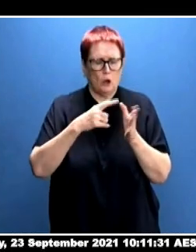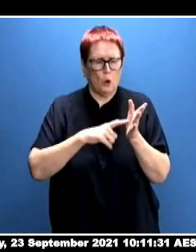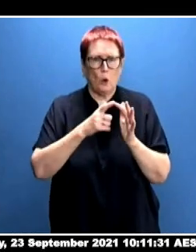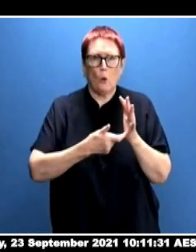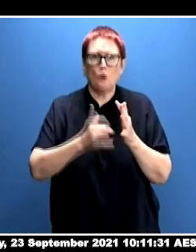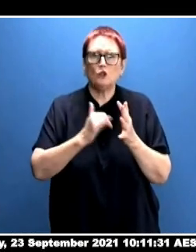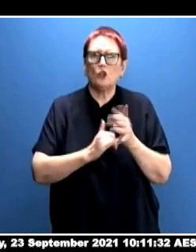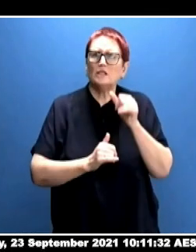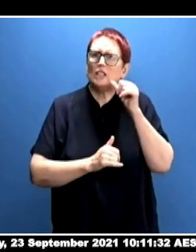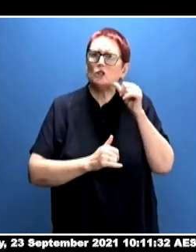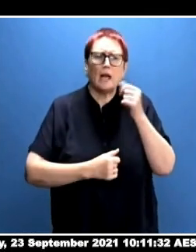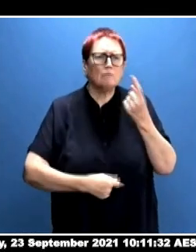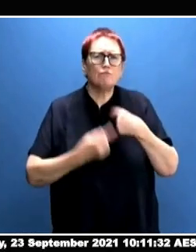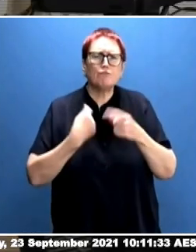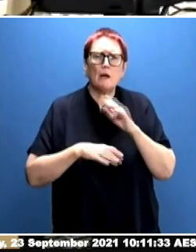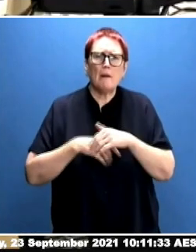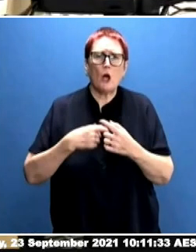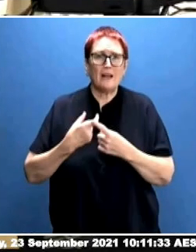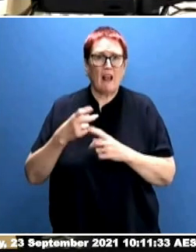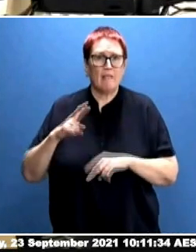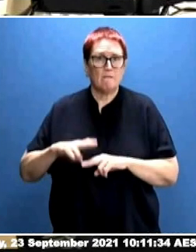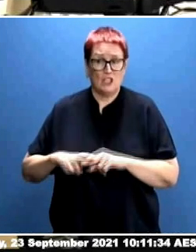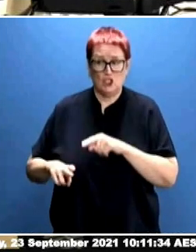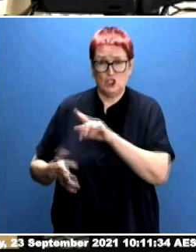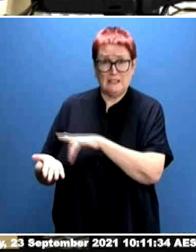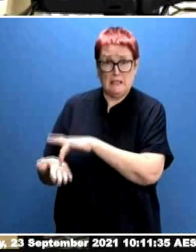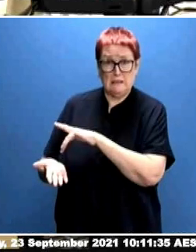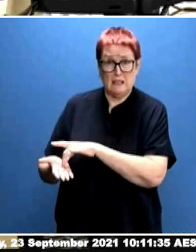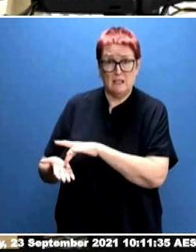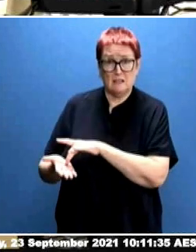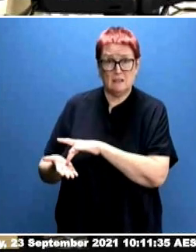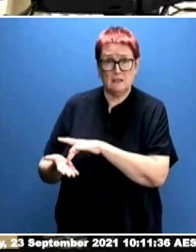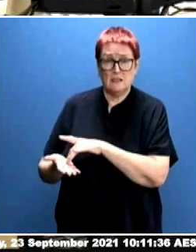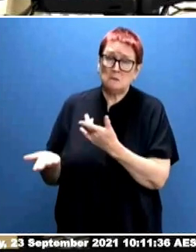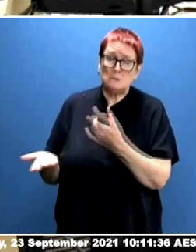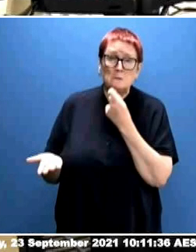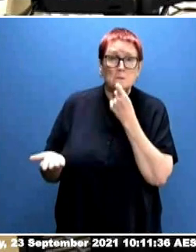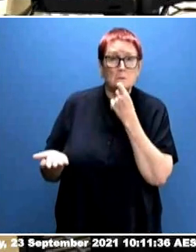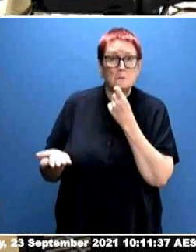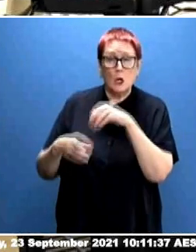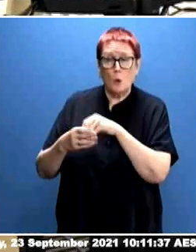described Kath French Centre as, in part, a therapeutic care service,